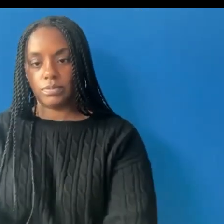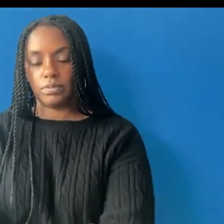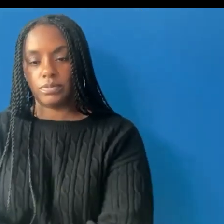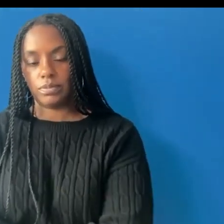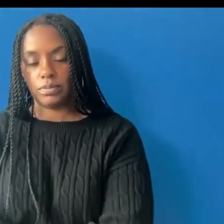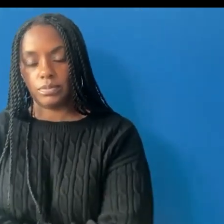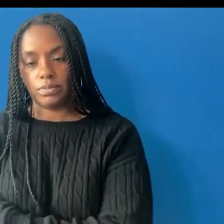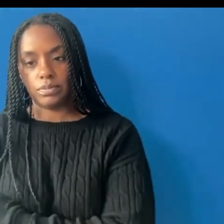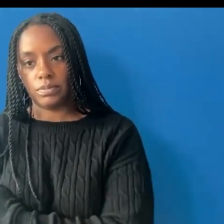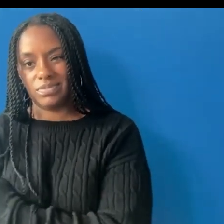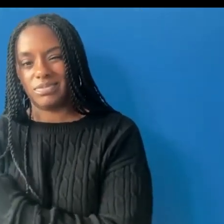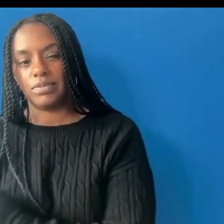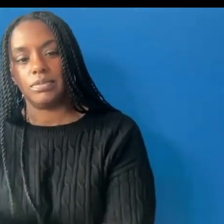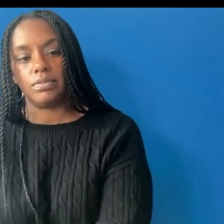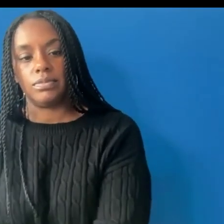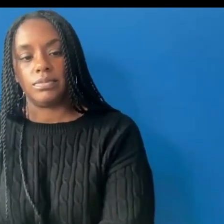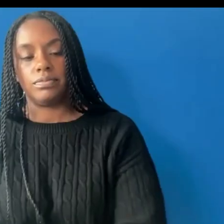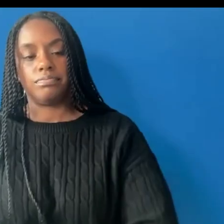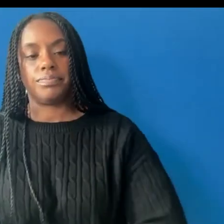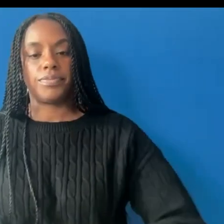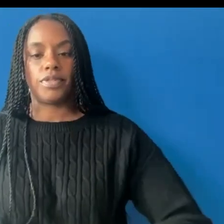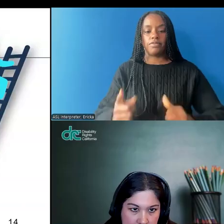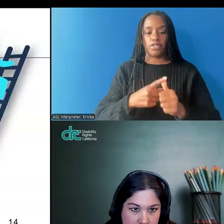Why are you asking for the service?